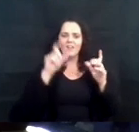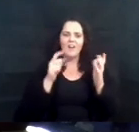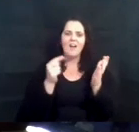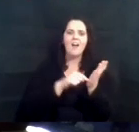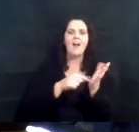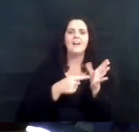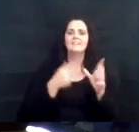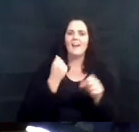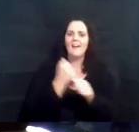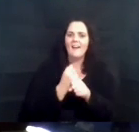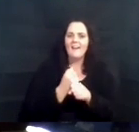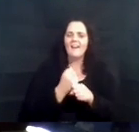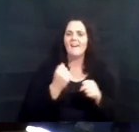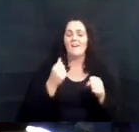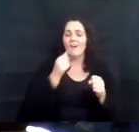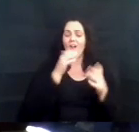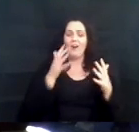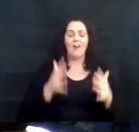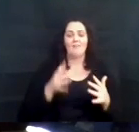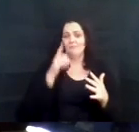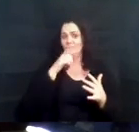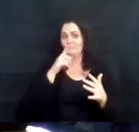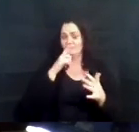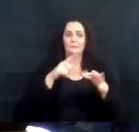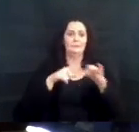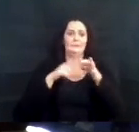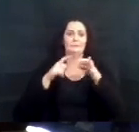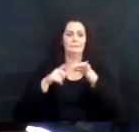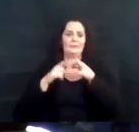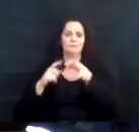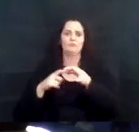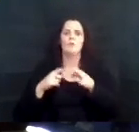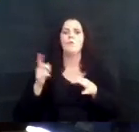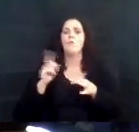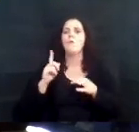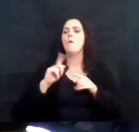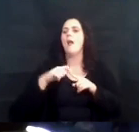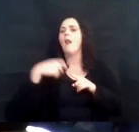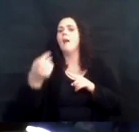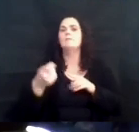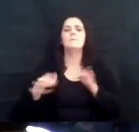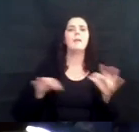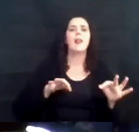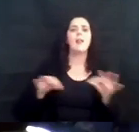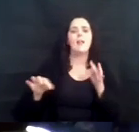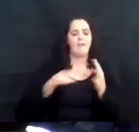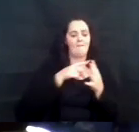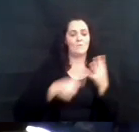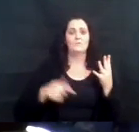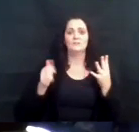me there and of course we are getting flooded with people asking about what's next. And what's next?